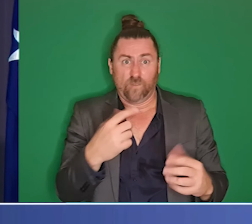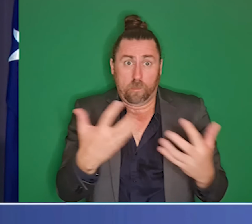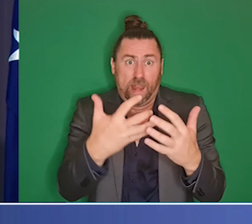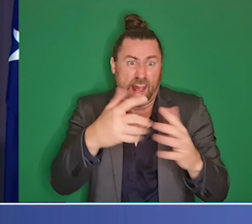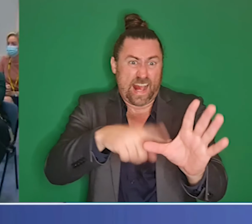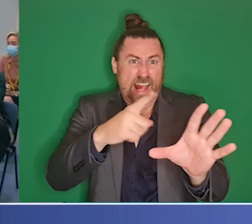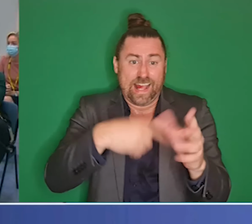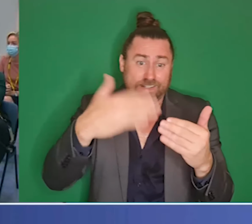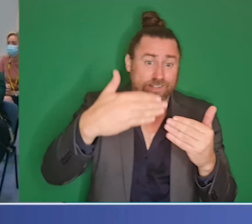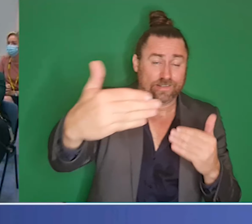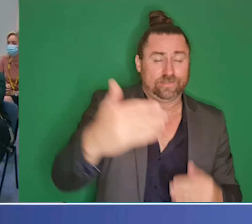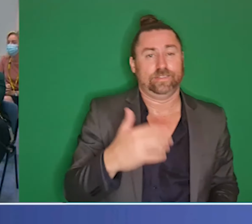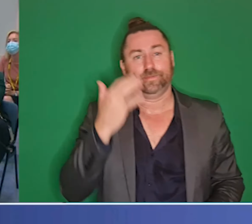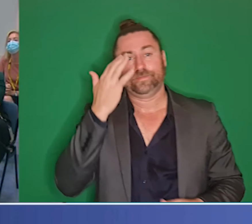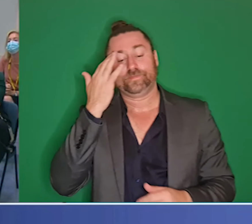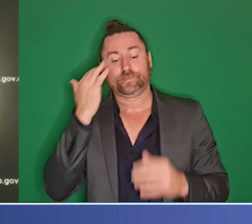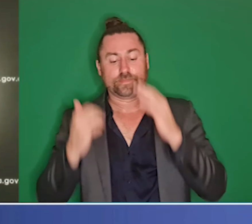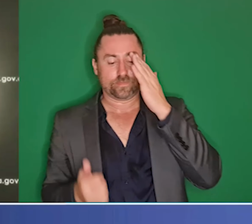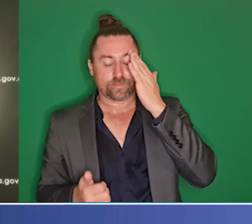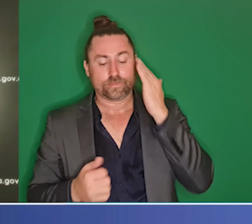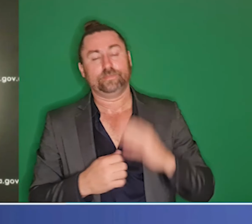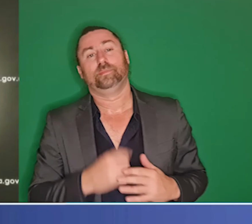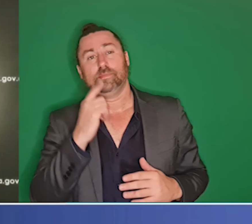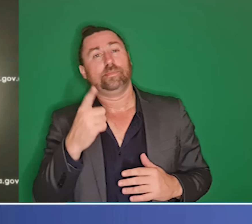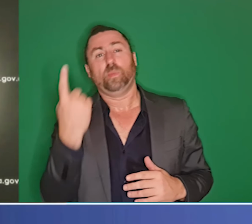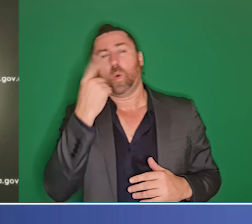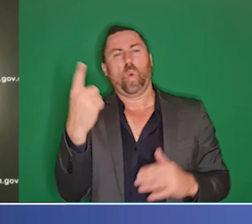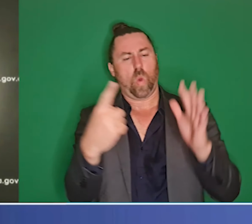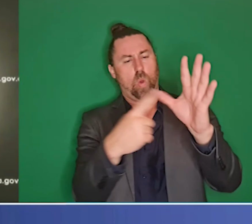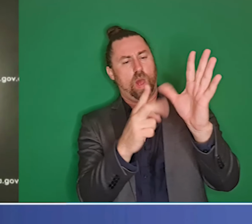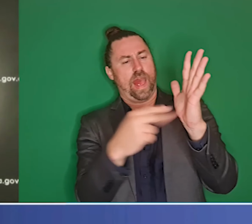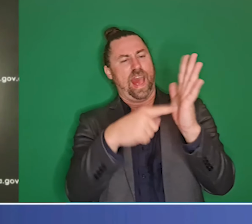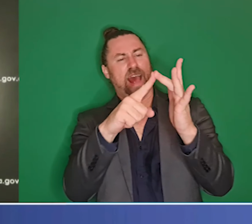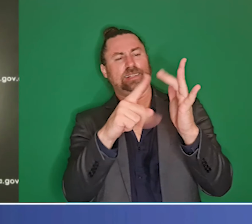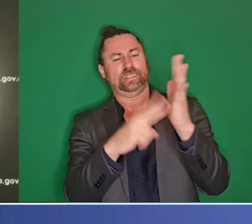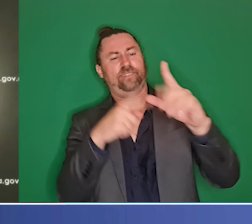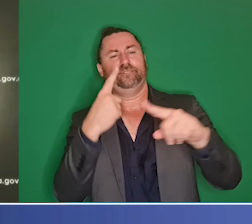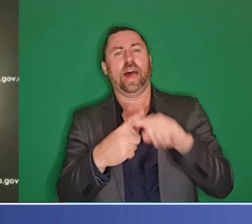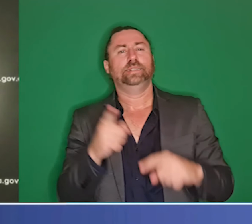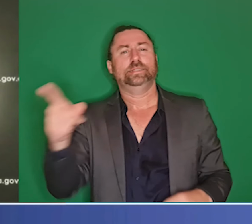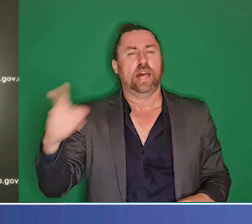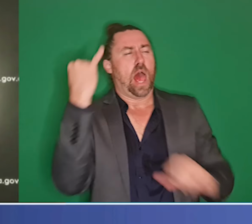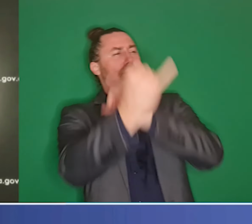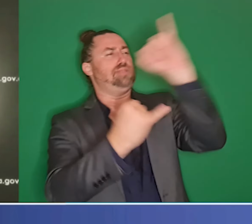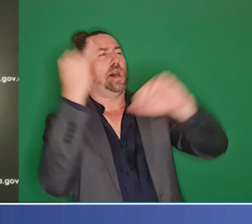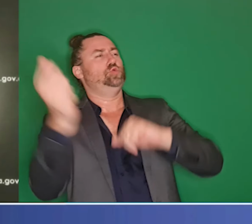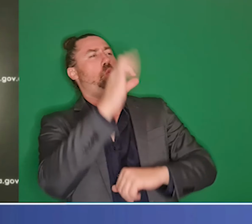(CROSSTALK) GREG HUNT: The only thing I'd add is, frankly, the anti-vaxxers aren't just losing the debate they've lost the debate.